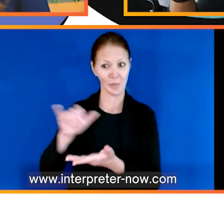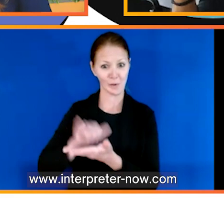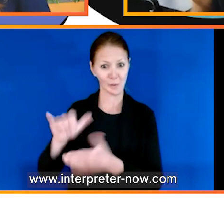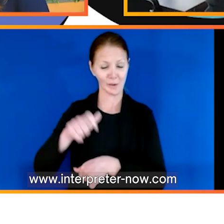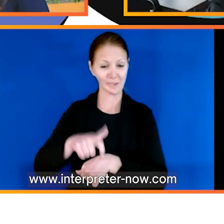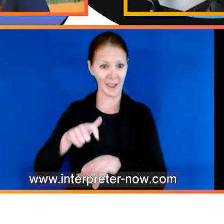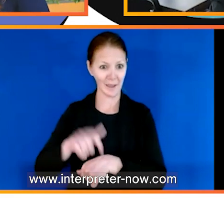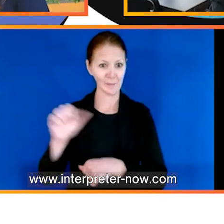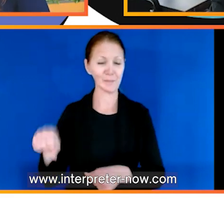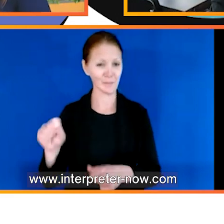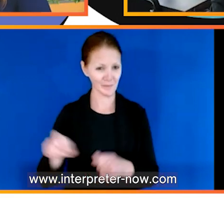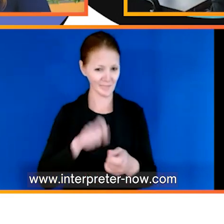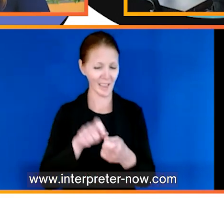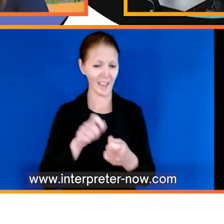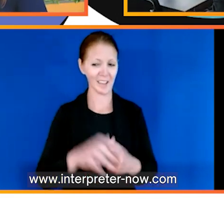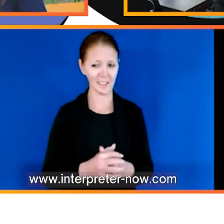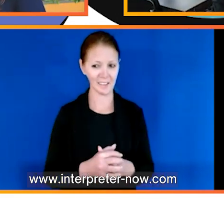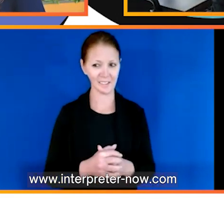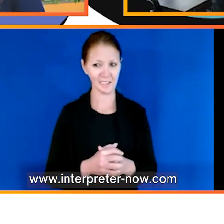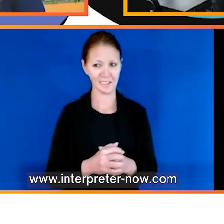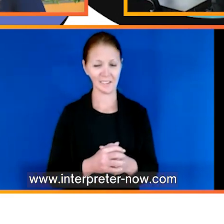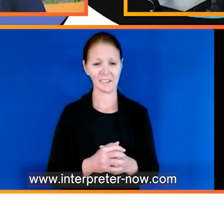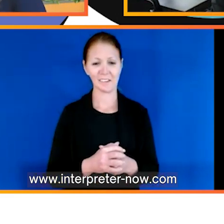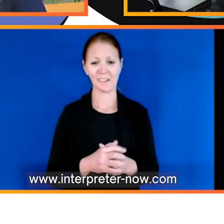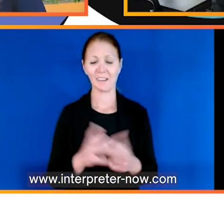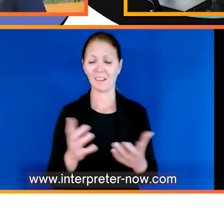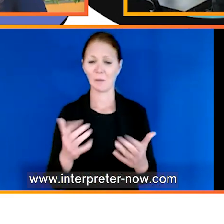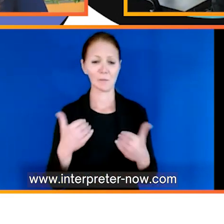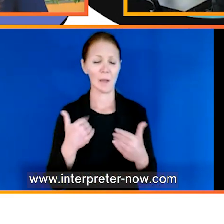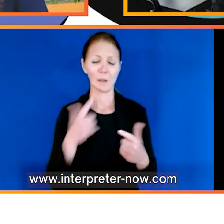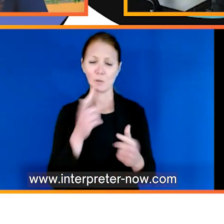Yes, now she's the VP of Inclusion at the New York Times.